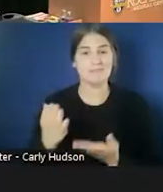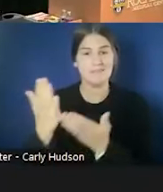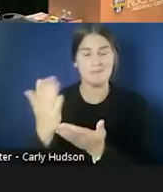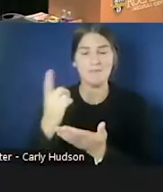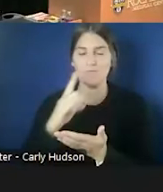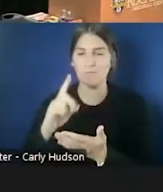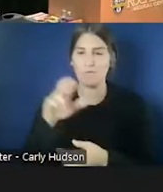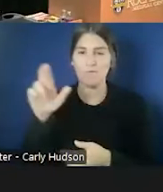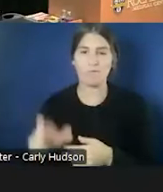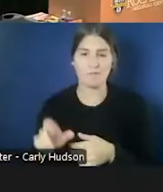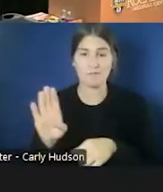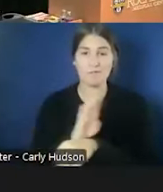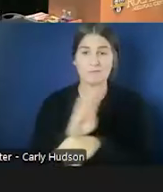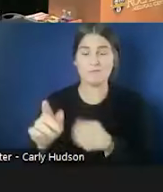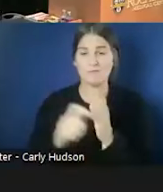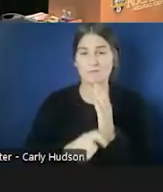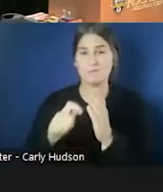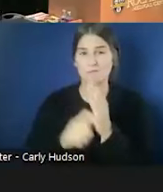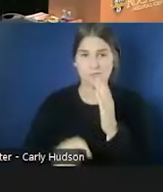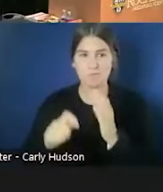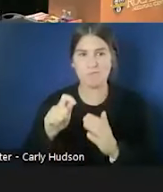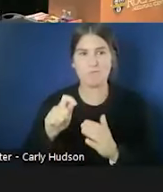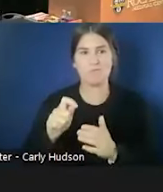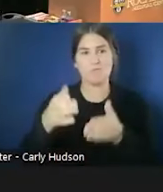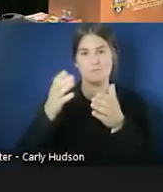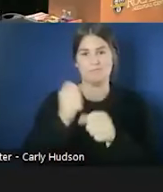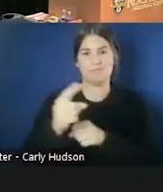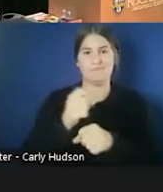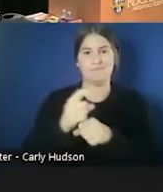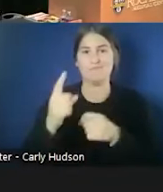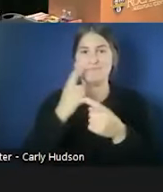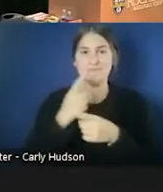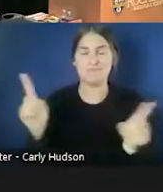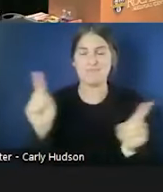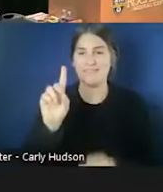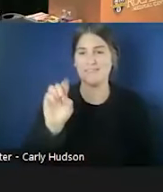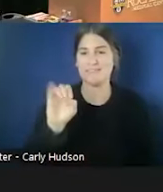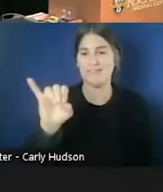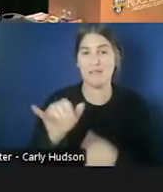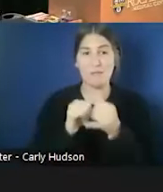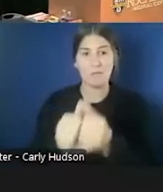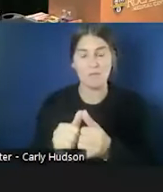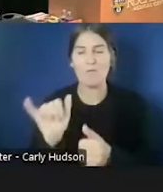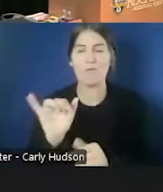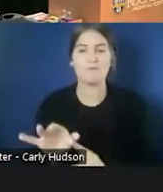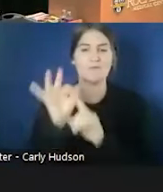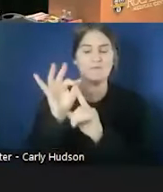inaugural colors of success Dei award and receed special recognition from Monroe County Executive